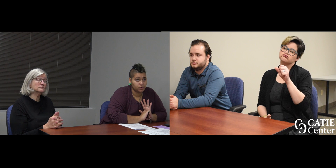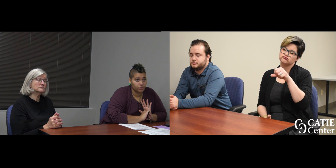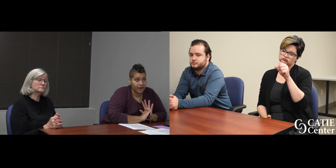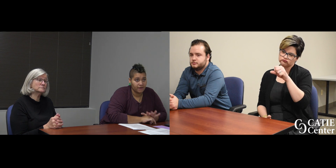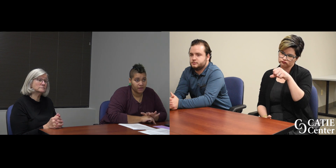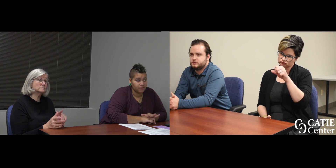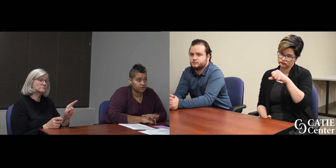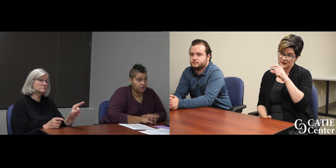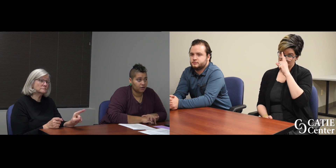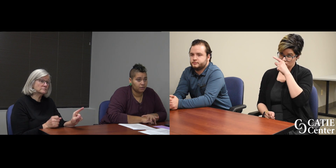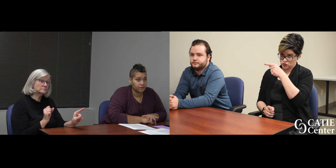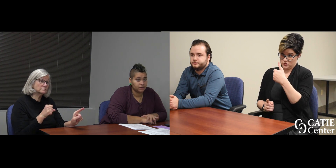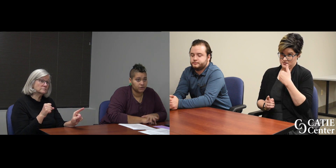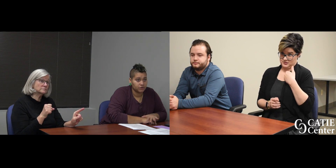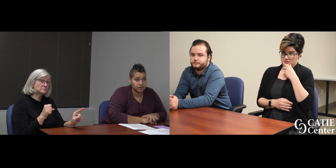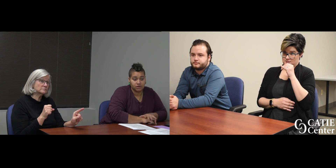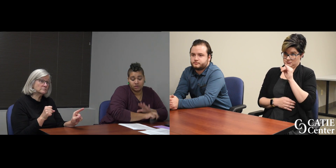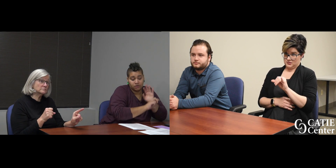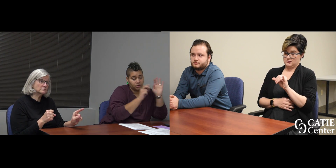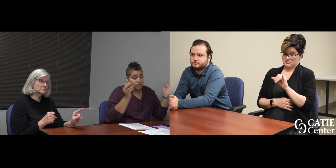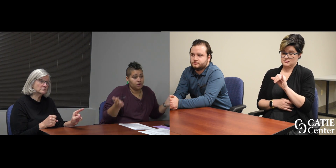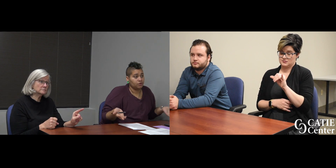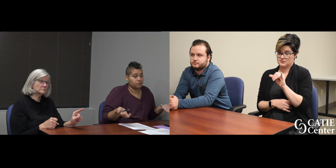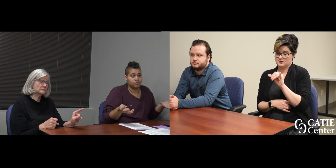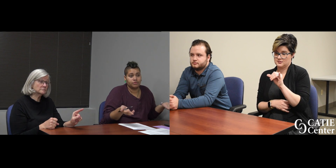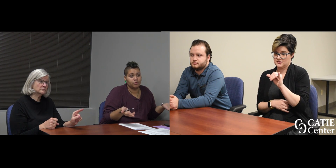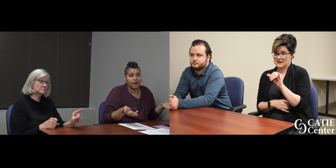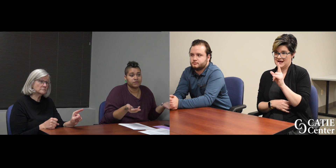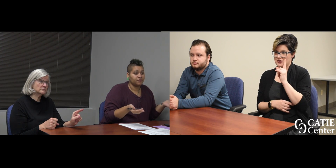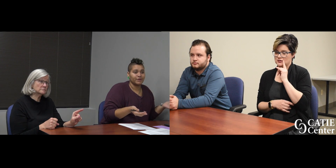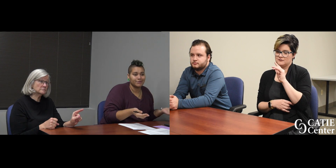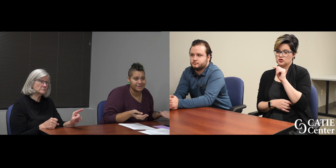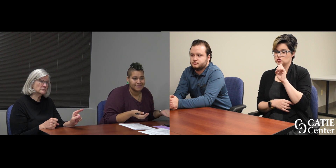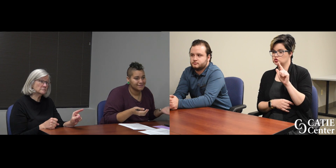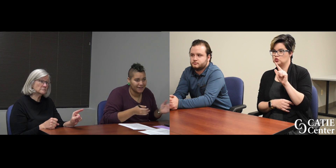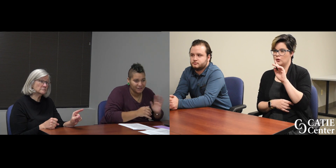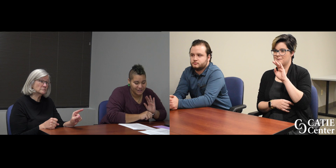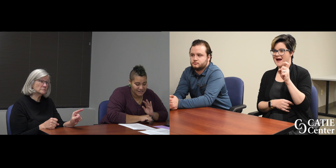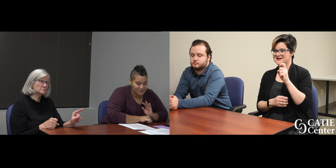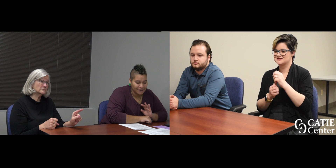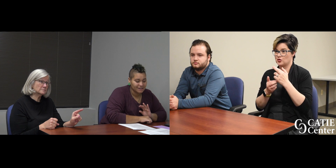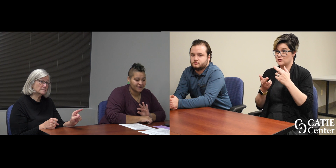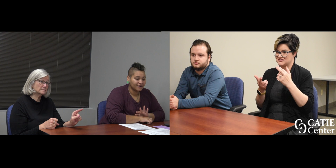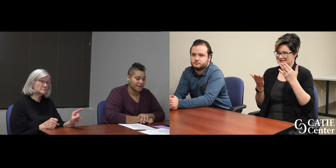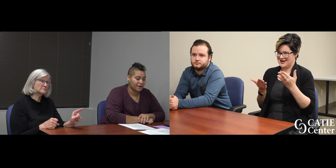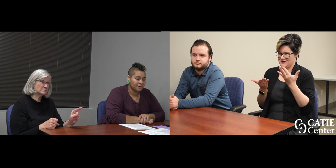Yeah, because you have that in your toolbox of resources now that you're here in America,